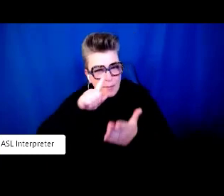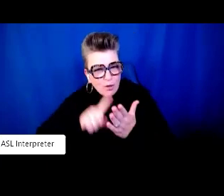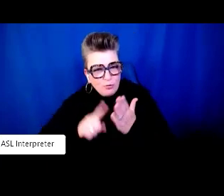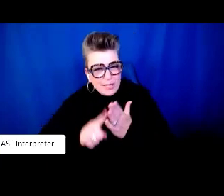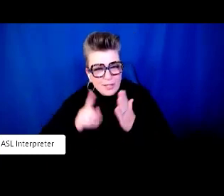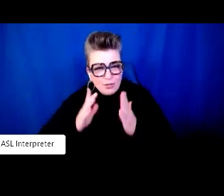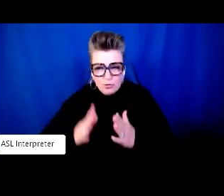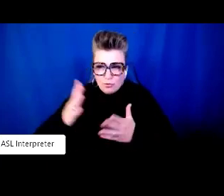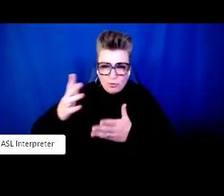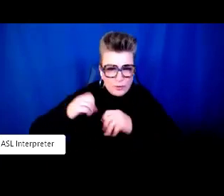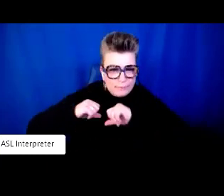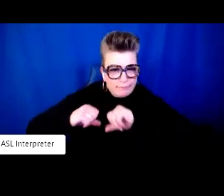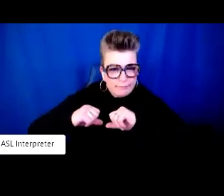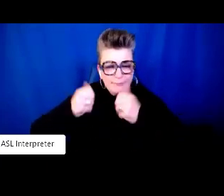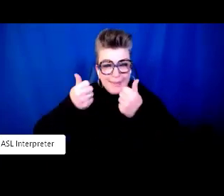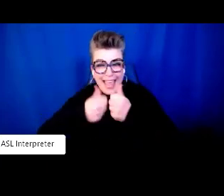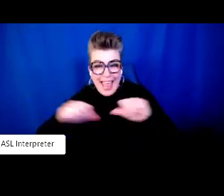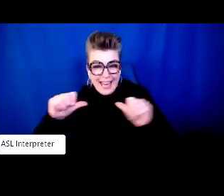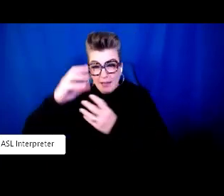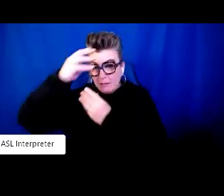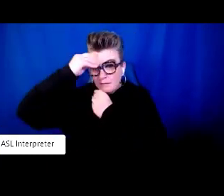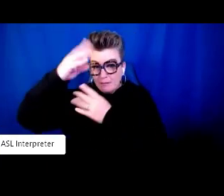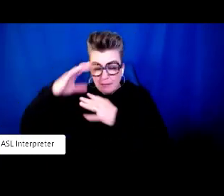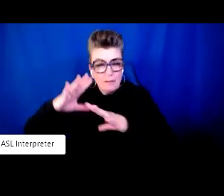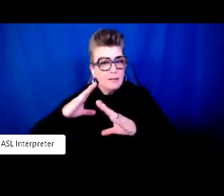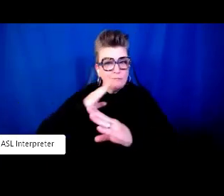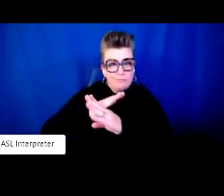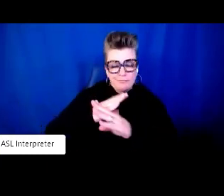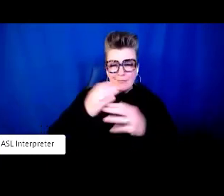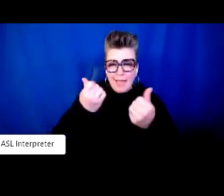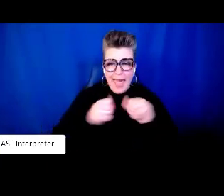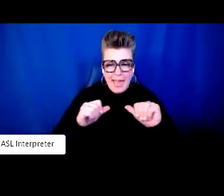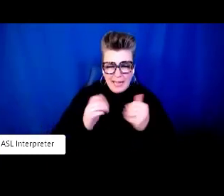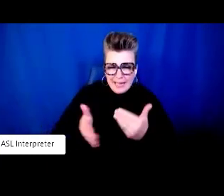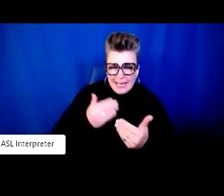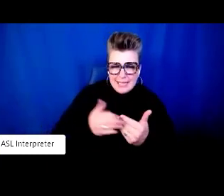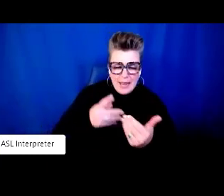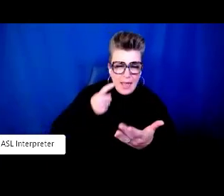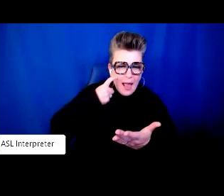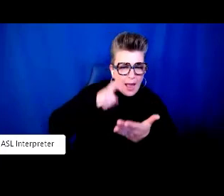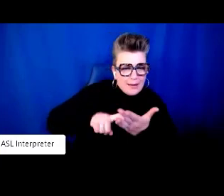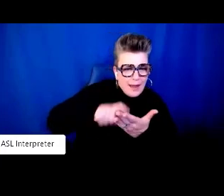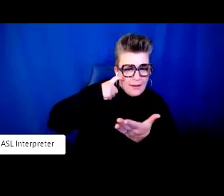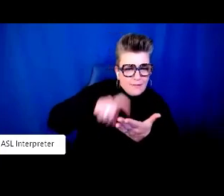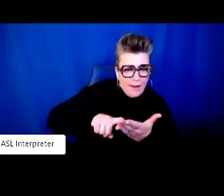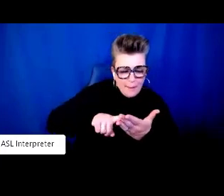by prohibiting disclosure of identifiable sensitive information including in response to a subpoena or court orders.